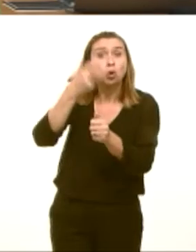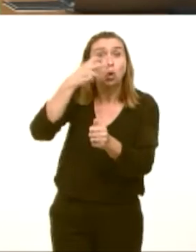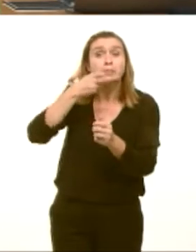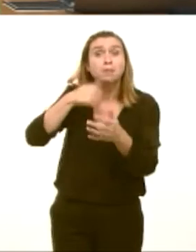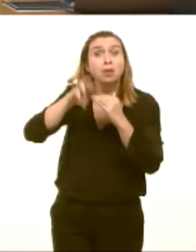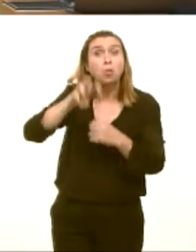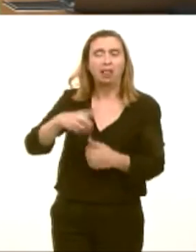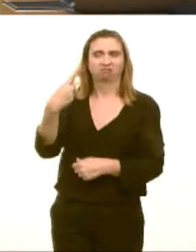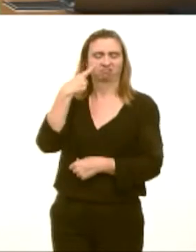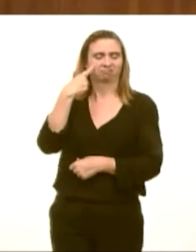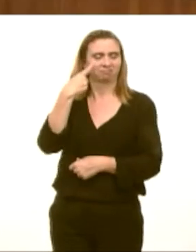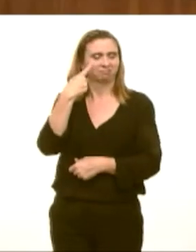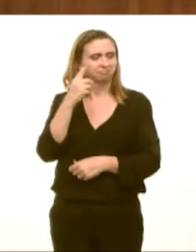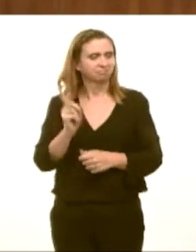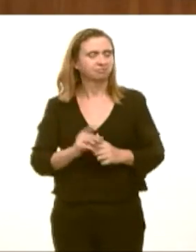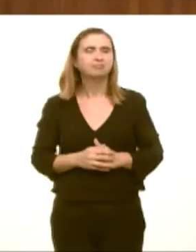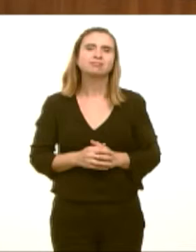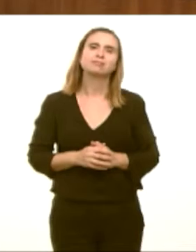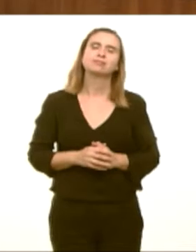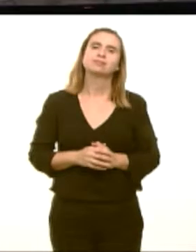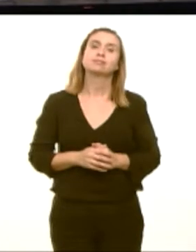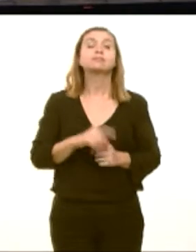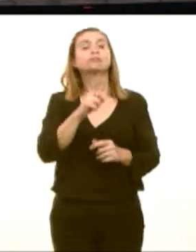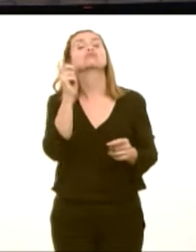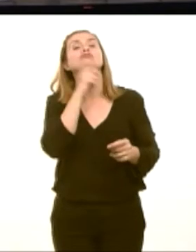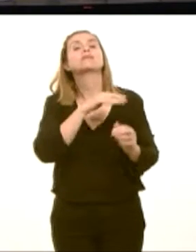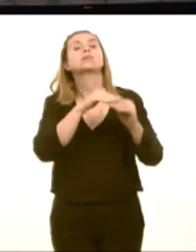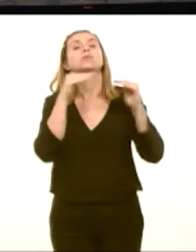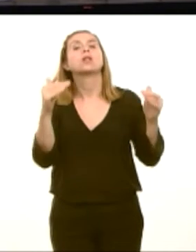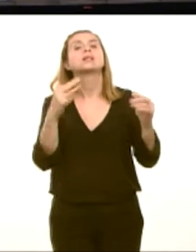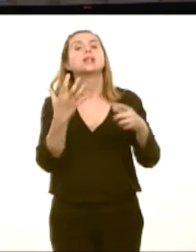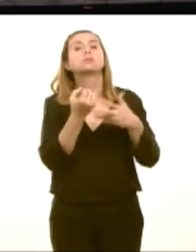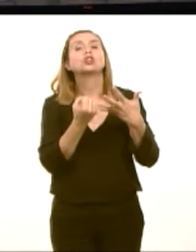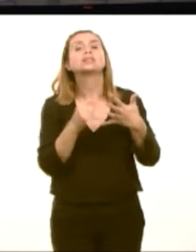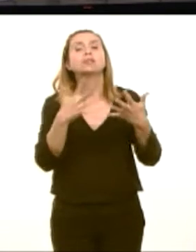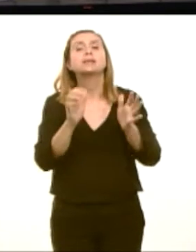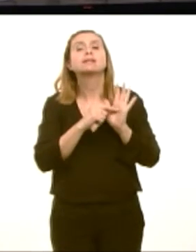Lindsay Whittle: First Minister, in your draft equality objectives, published in July, you